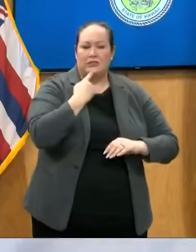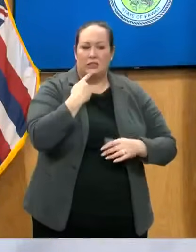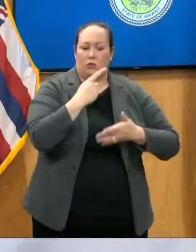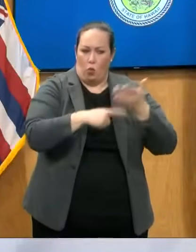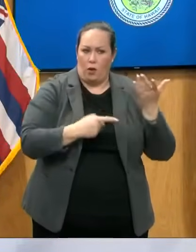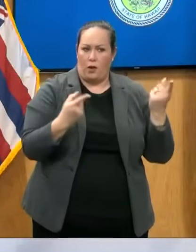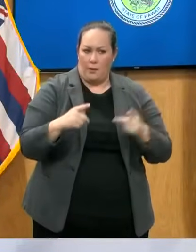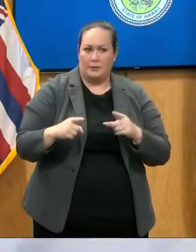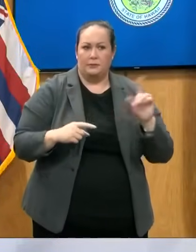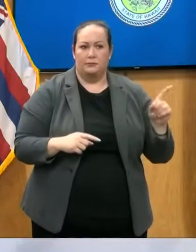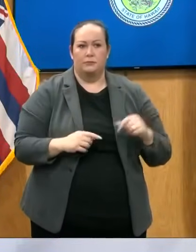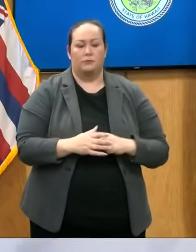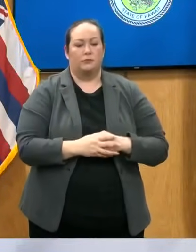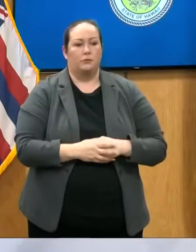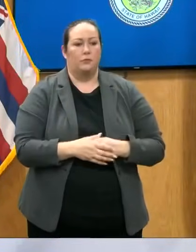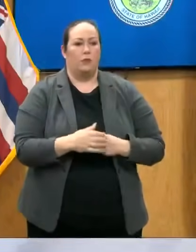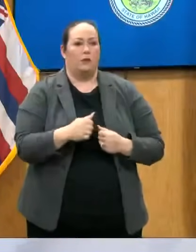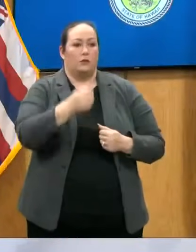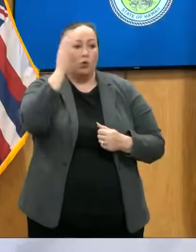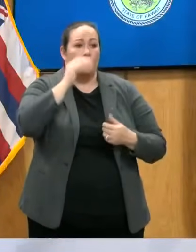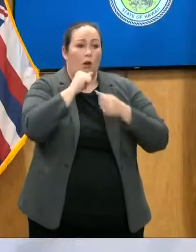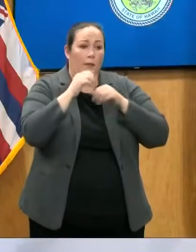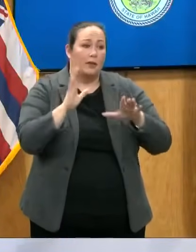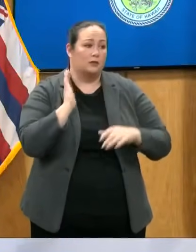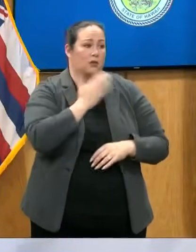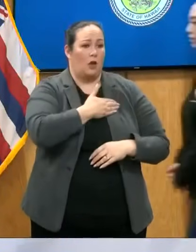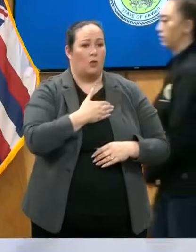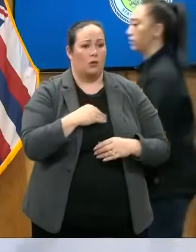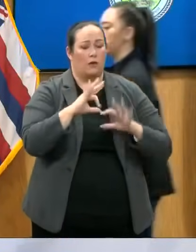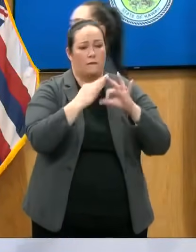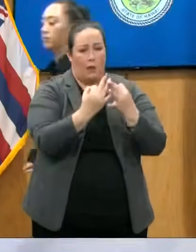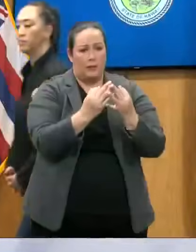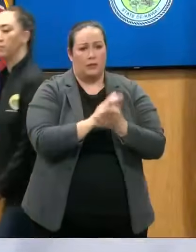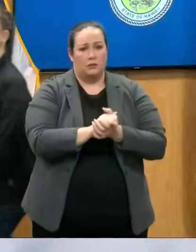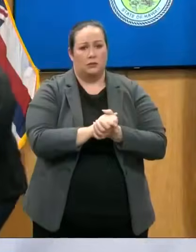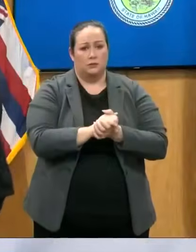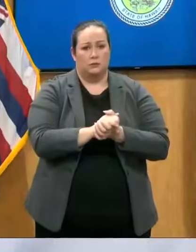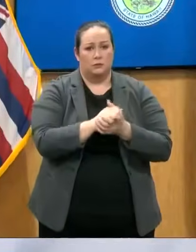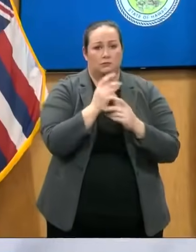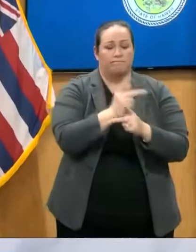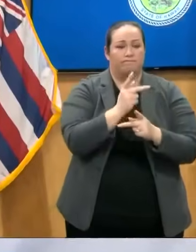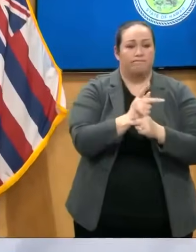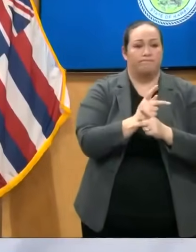on the ground. And Mahalo for being here and Mahalo of helping us get the word get and God bless our